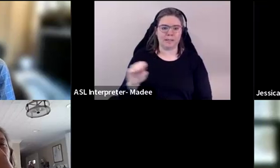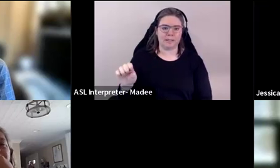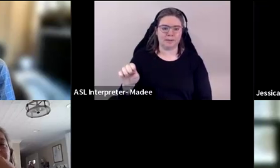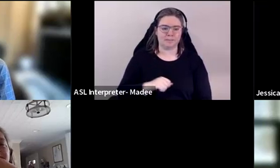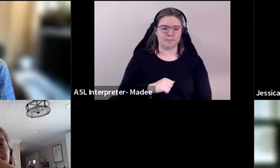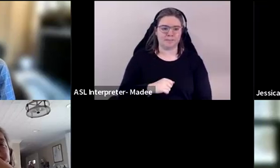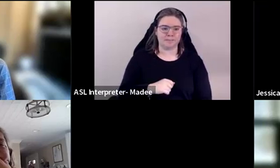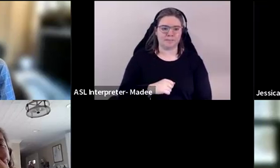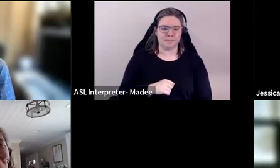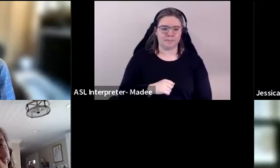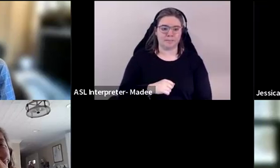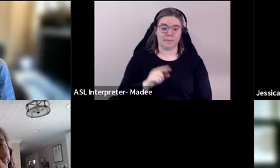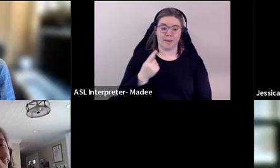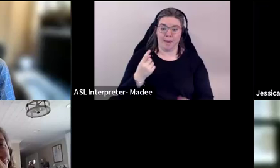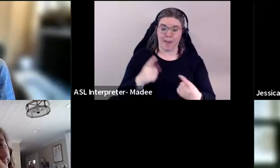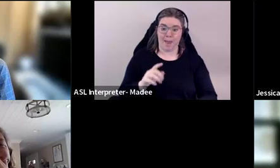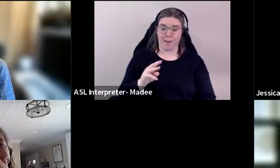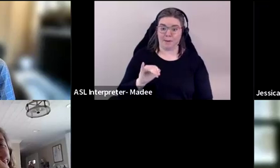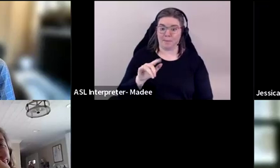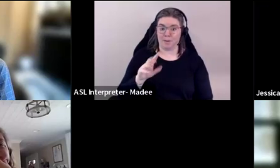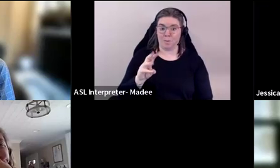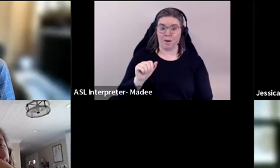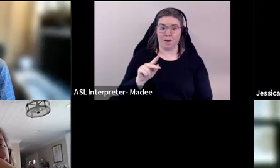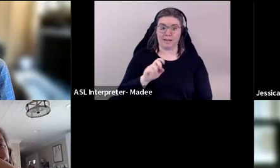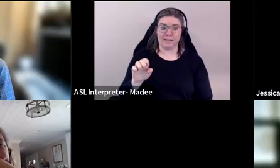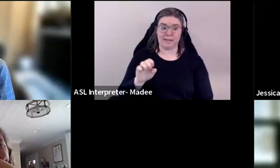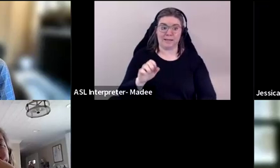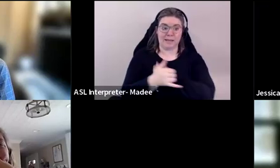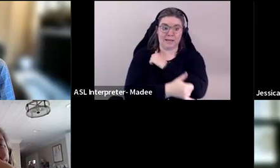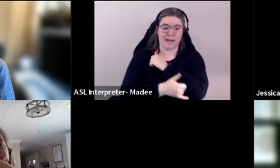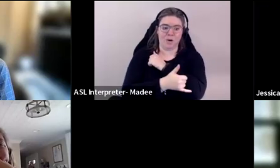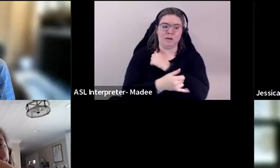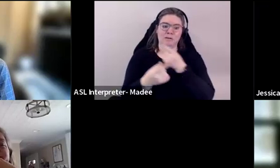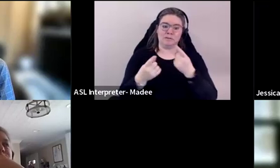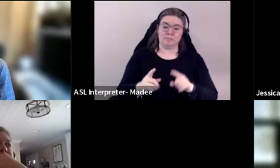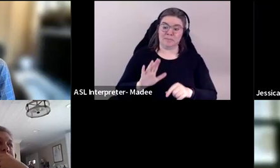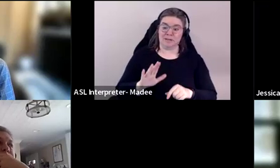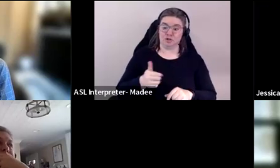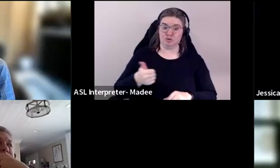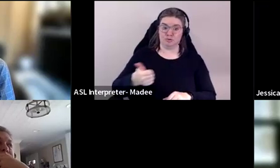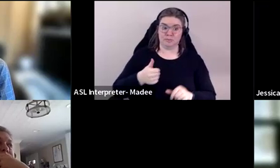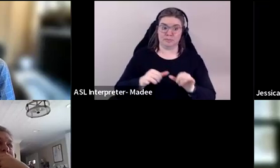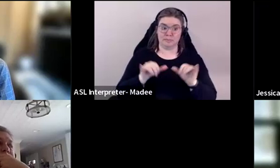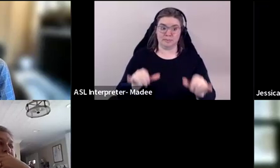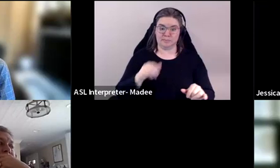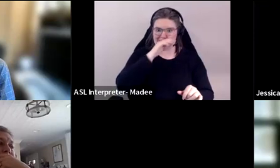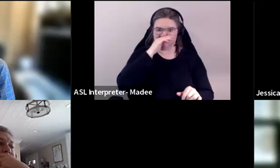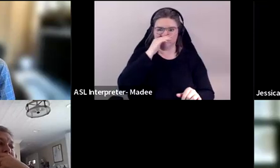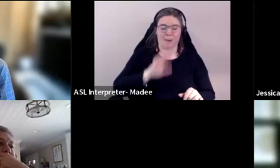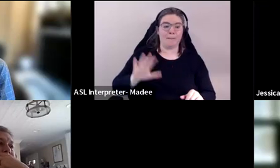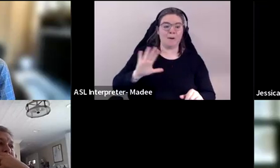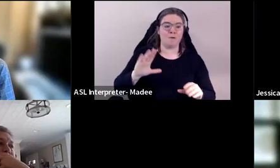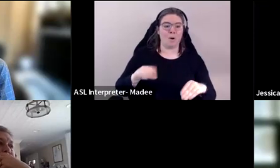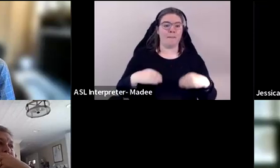Rebecca Rabatin, she/her, Independence First: Milwaukee County had a transportation system had offered in the past a paratransit system.